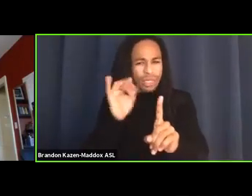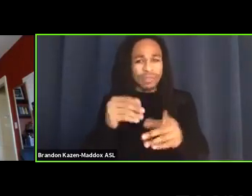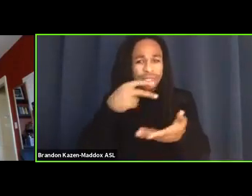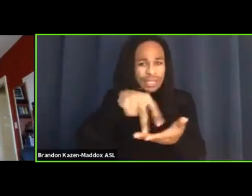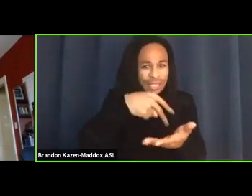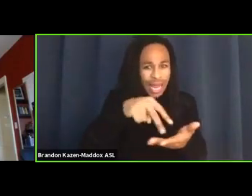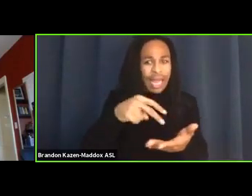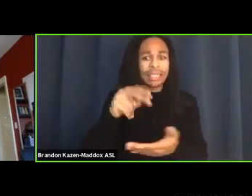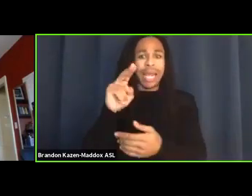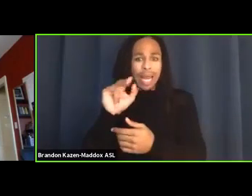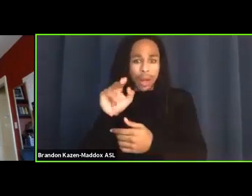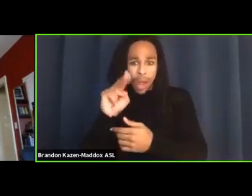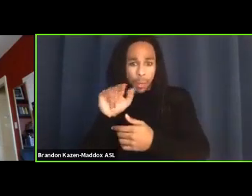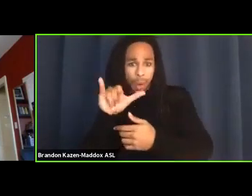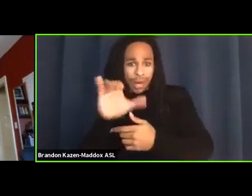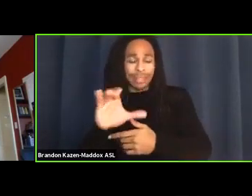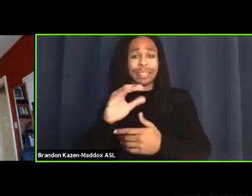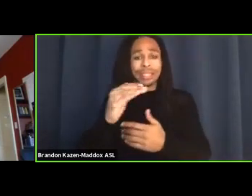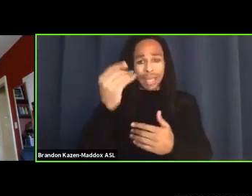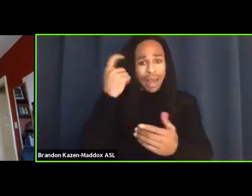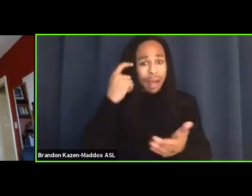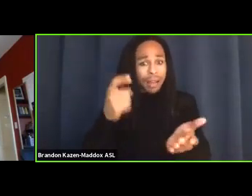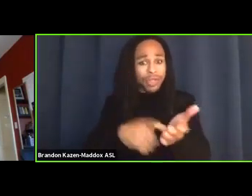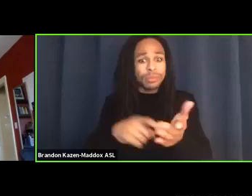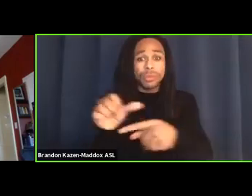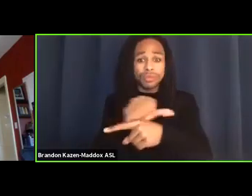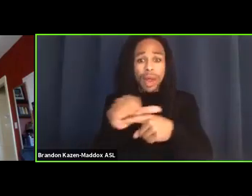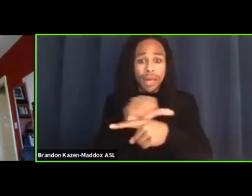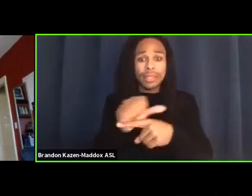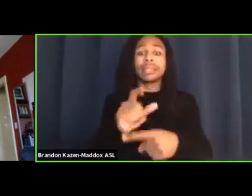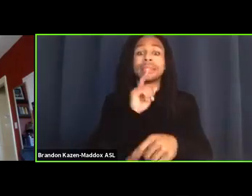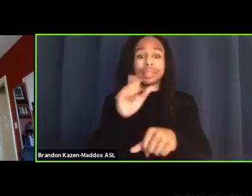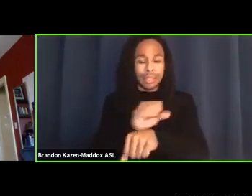Continuing our practice of recognition, we would like to name openly the legacies